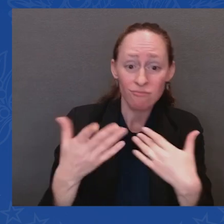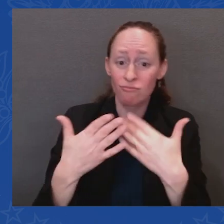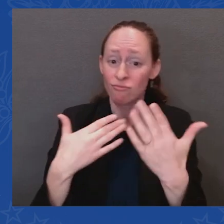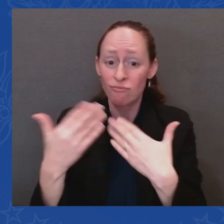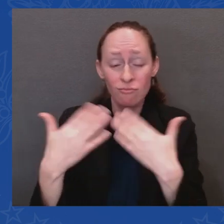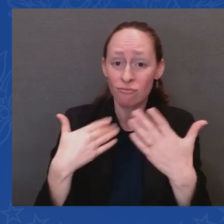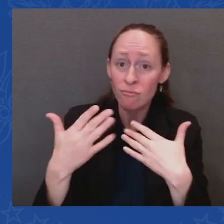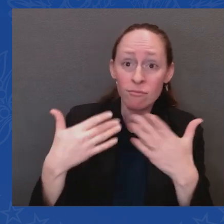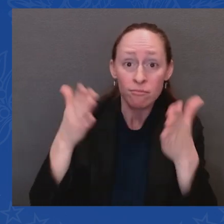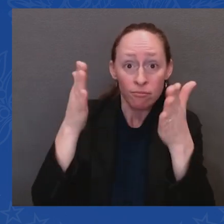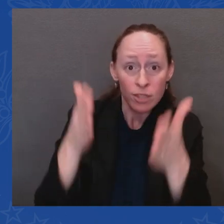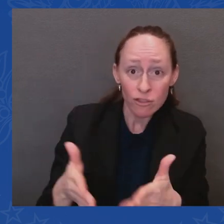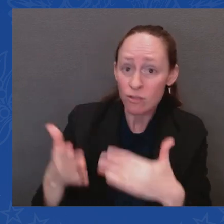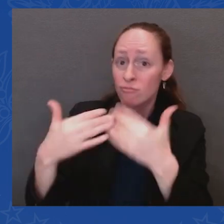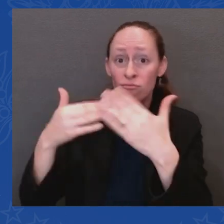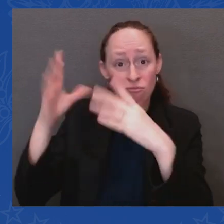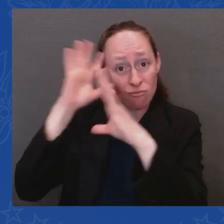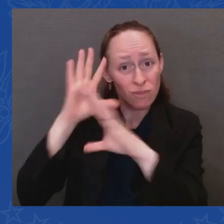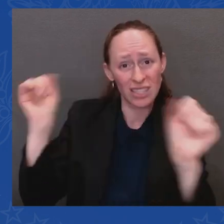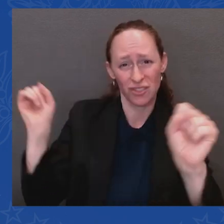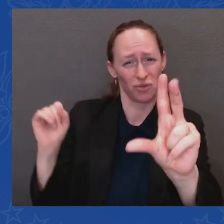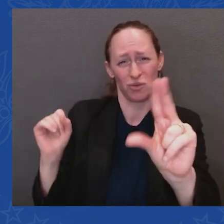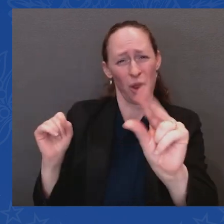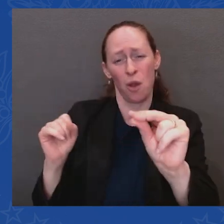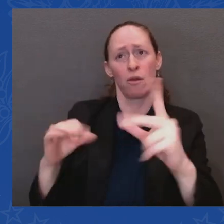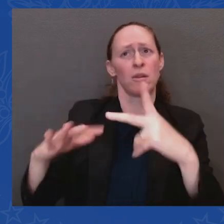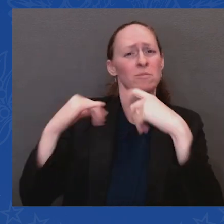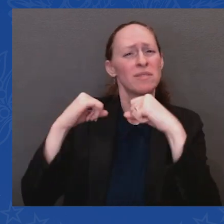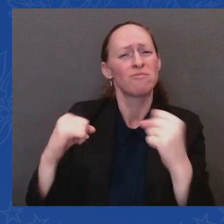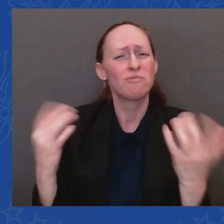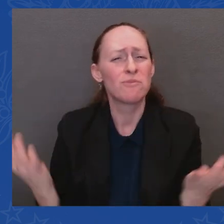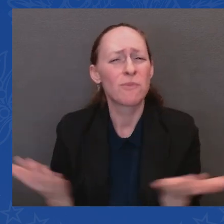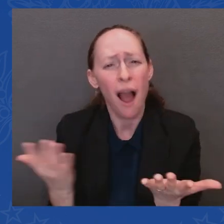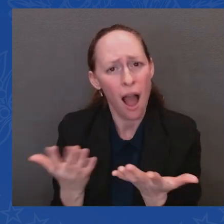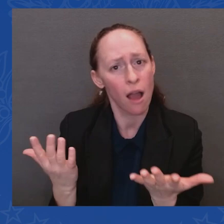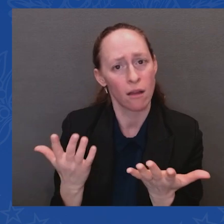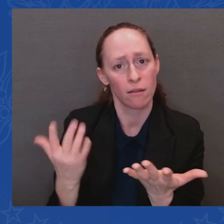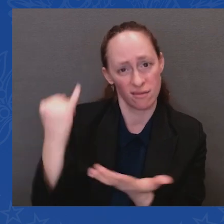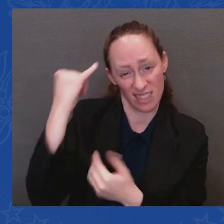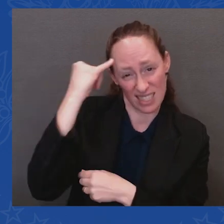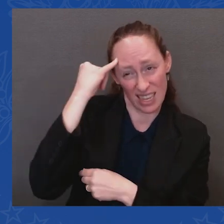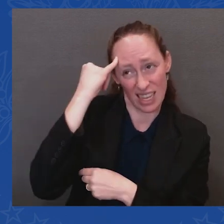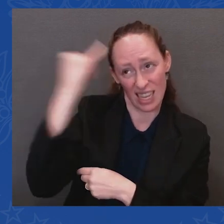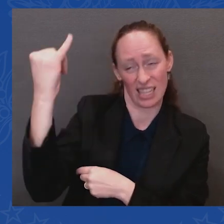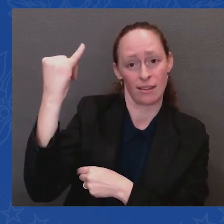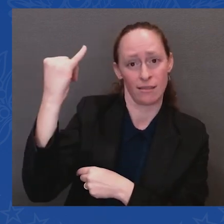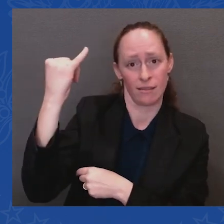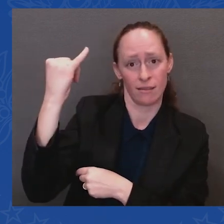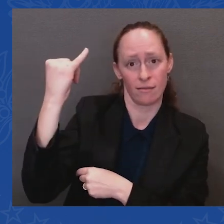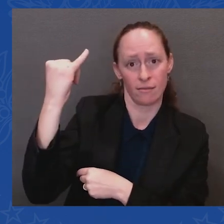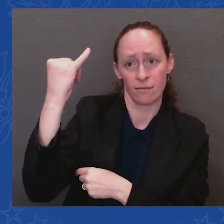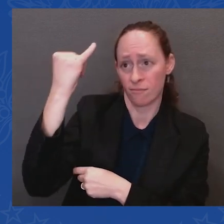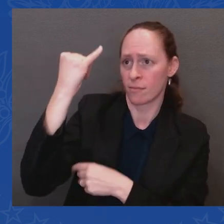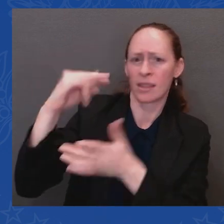to defend an idea unlike any other in human history. That idea is the United States of America.